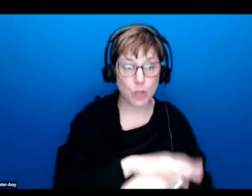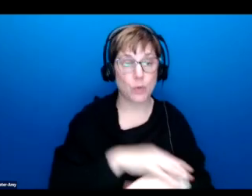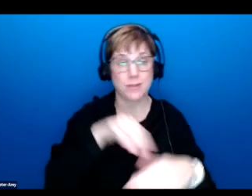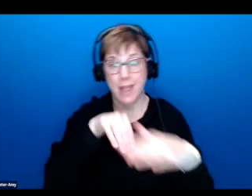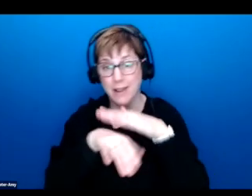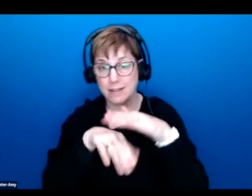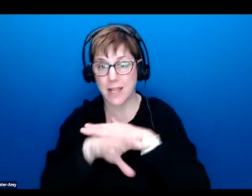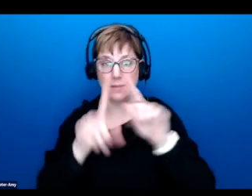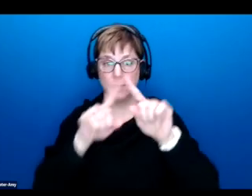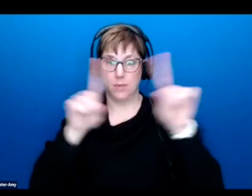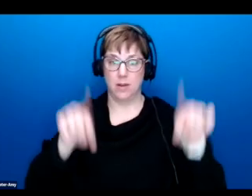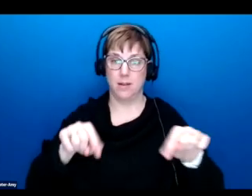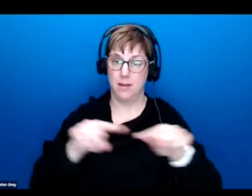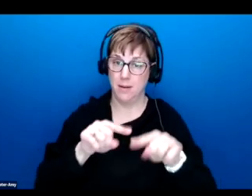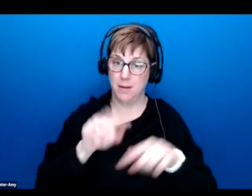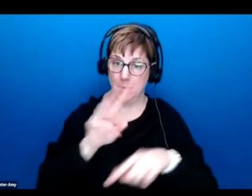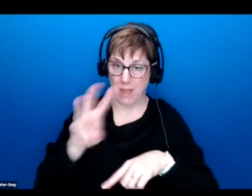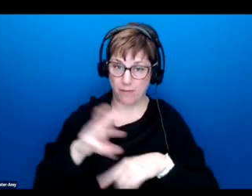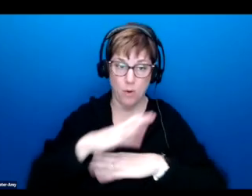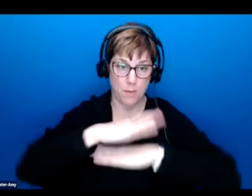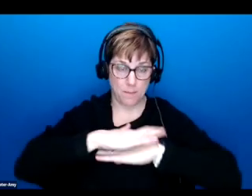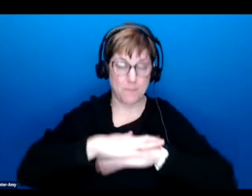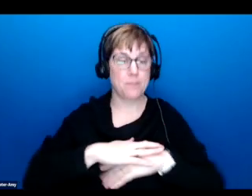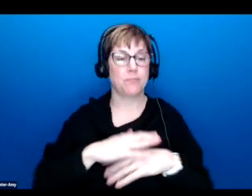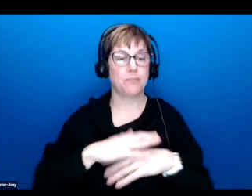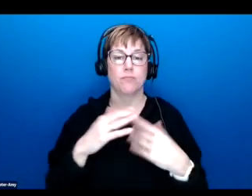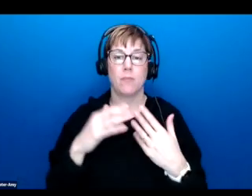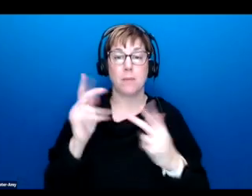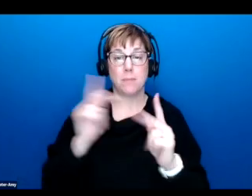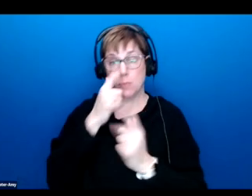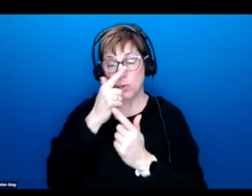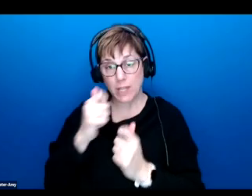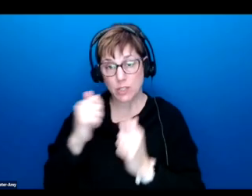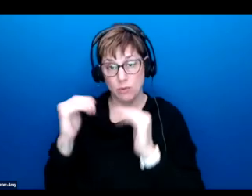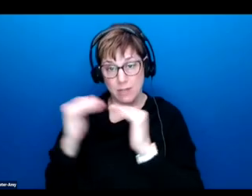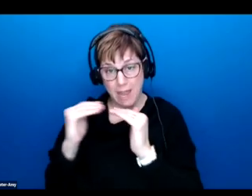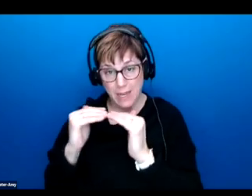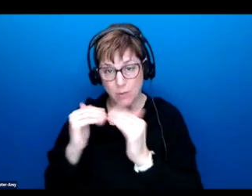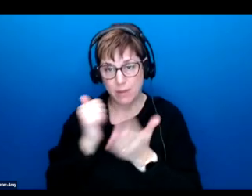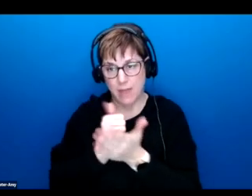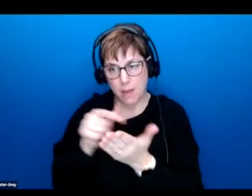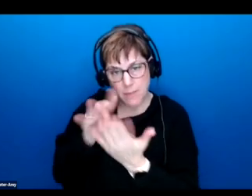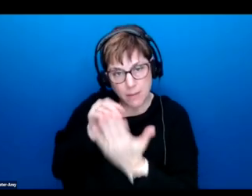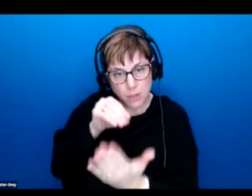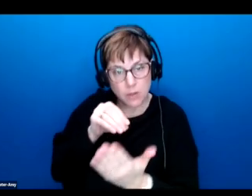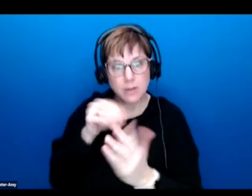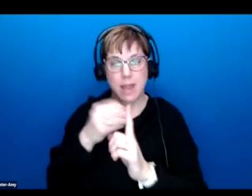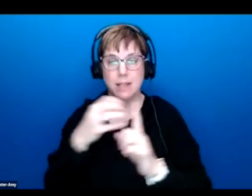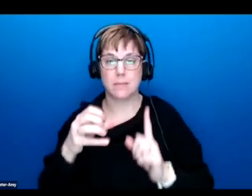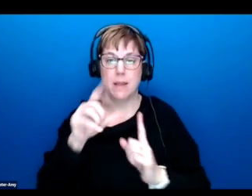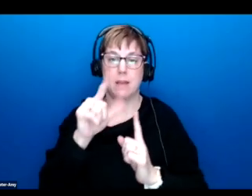This will inform the capacity of those interested in equity and expanding LTSS need.